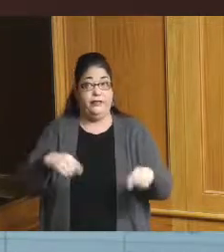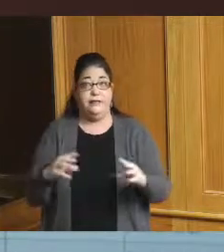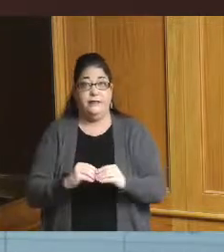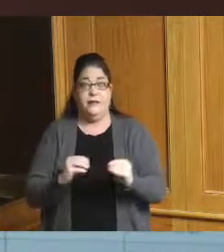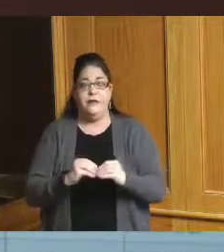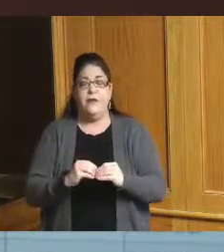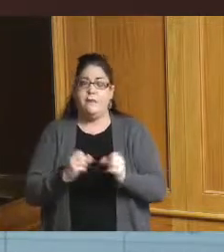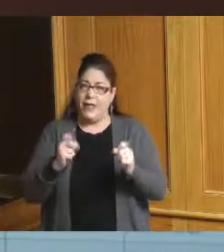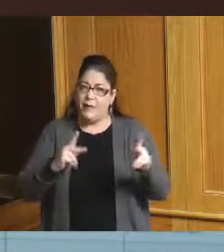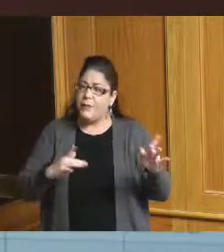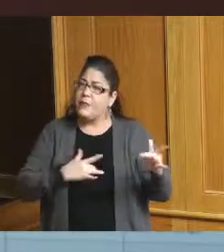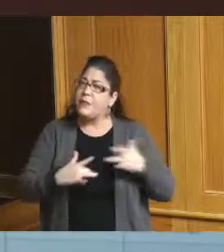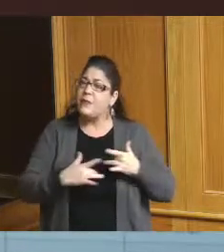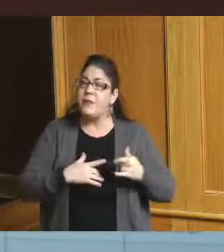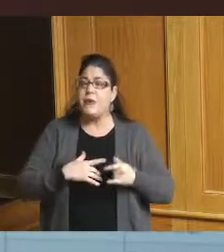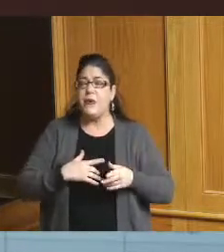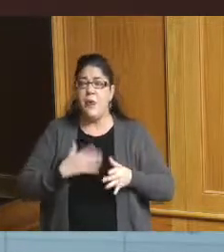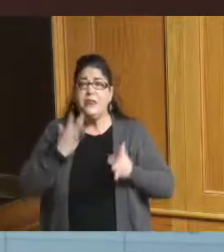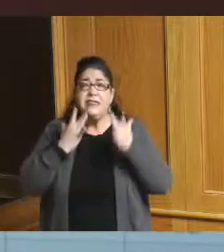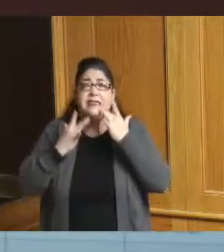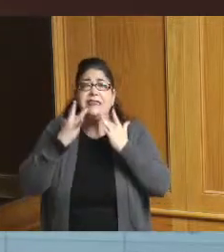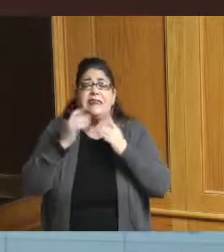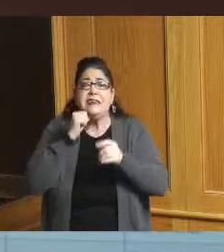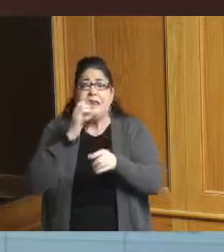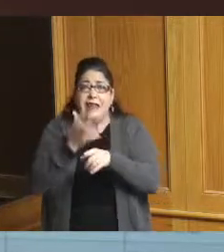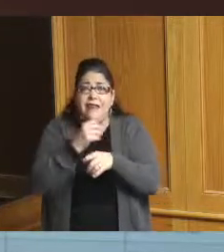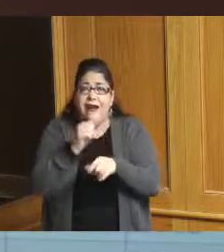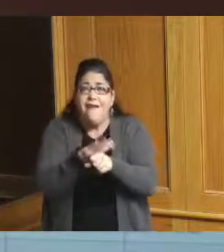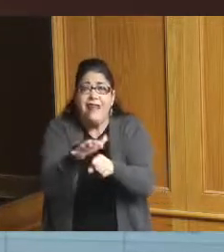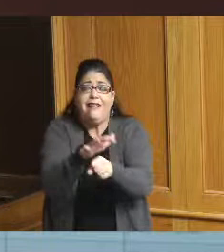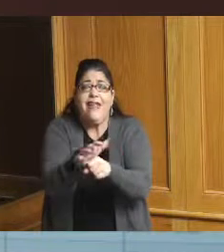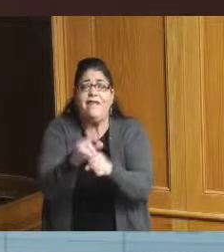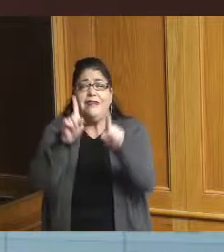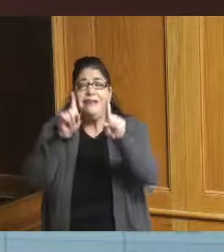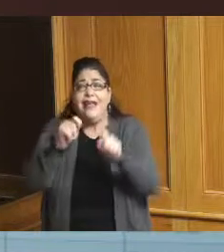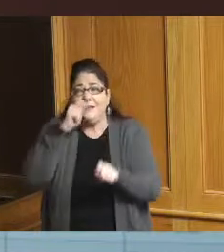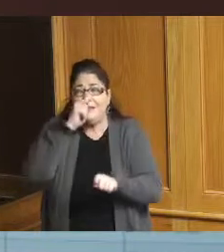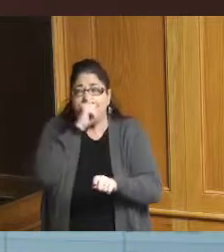concern that there's a shortage of testing and just as recently as an hour ago I was able to find